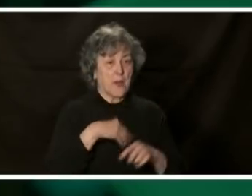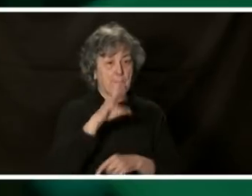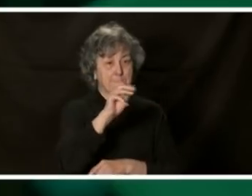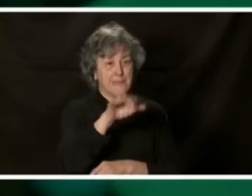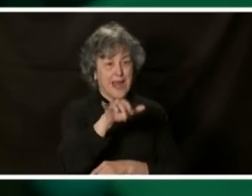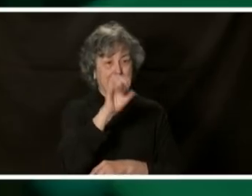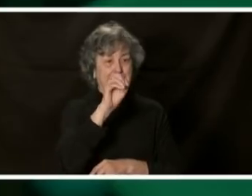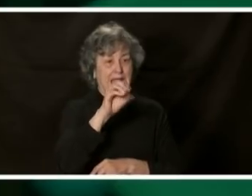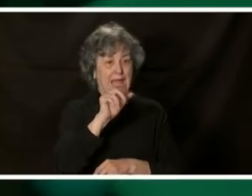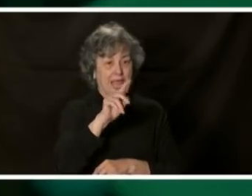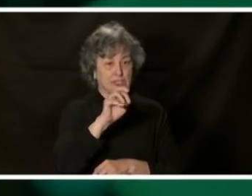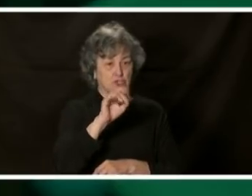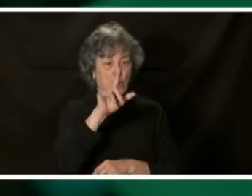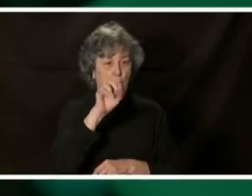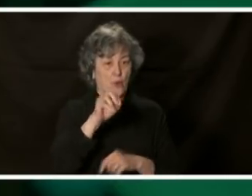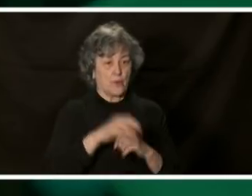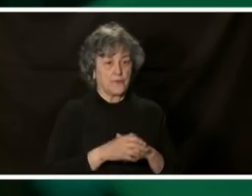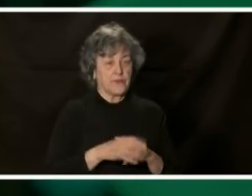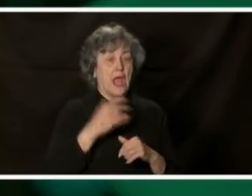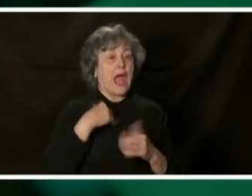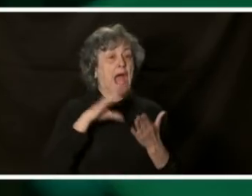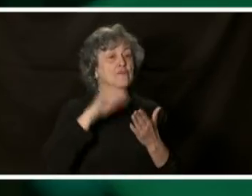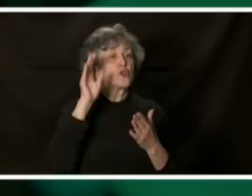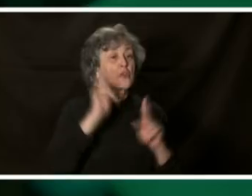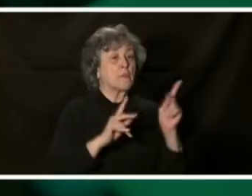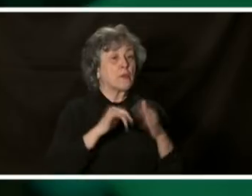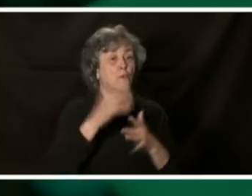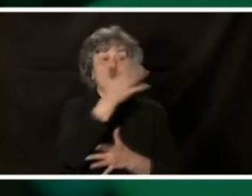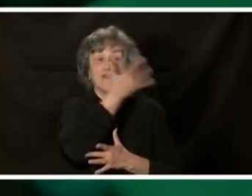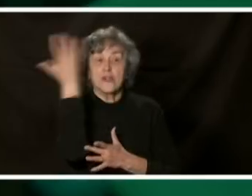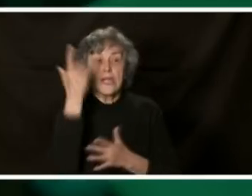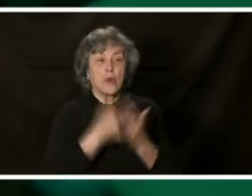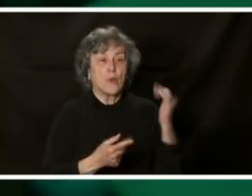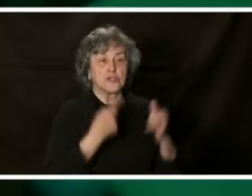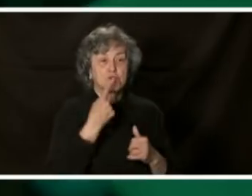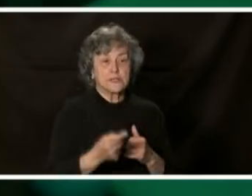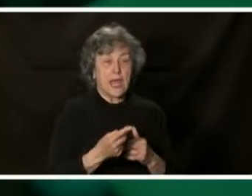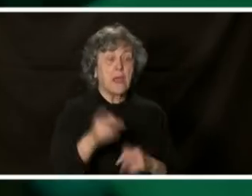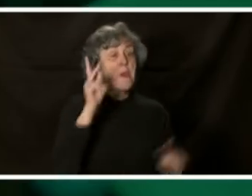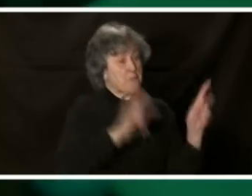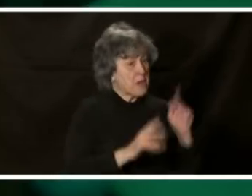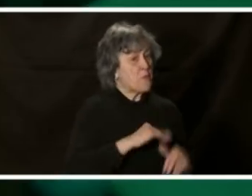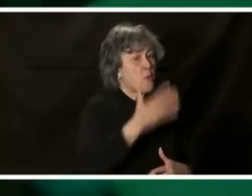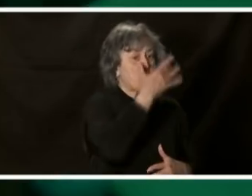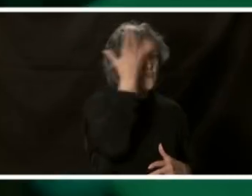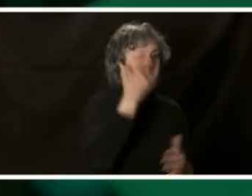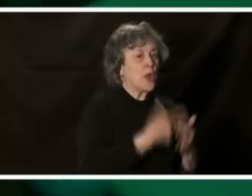IT GOES, "I'VE LEARNED THAT PEOPLE WILL FORGET WHAT YOU SAID, PEOPLE WILL FORGET WHAT YOU DID,